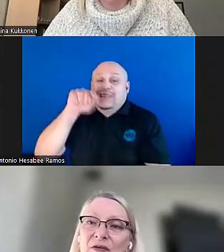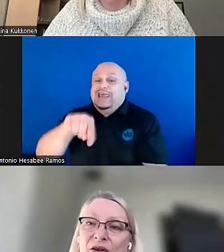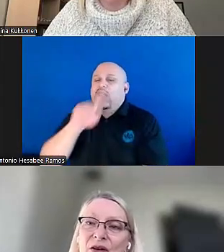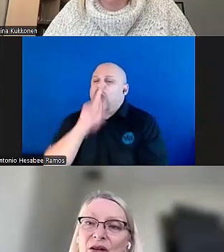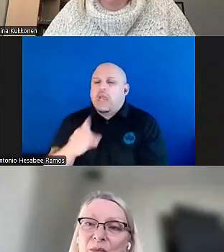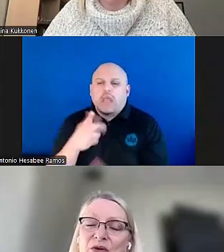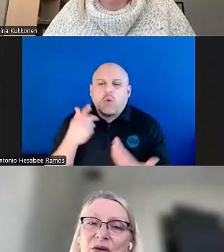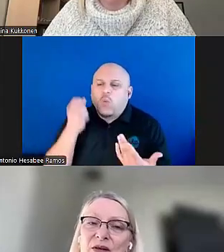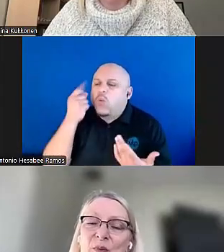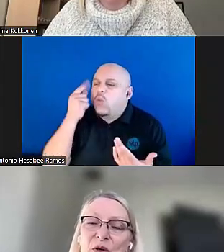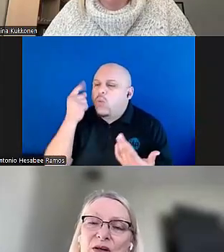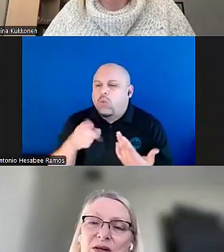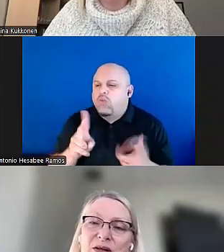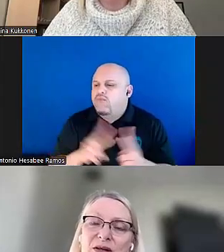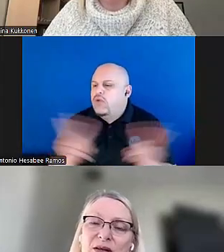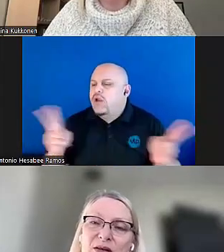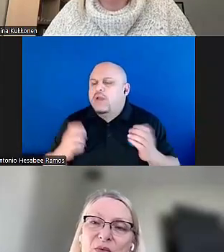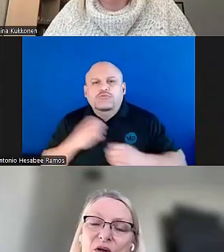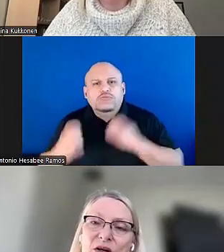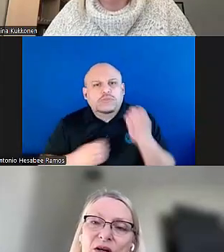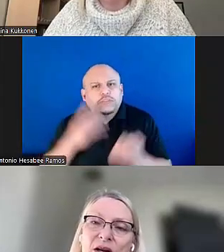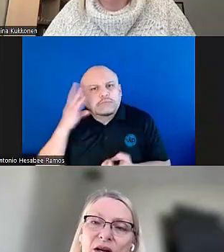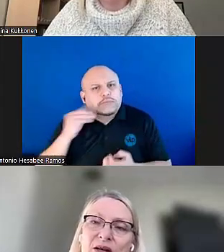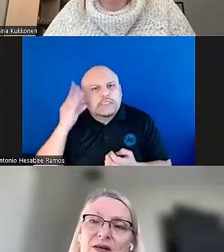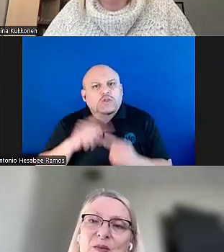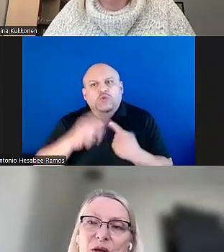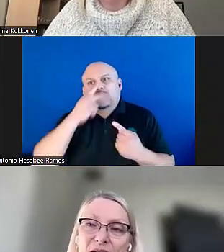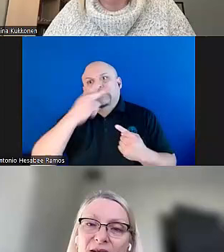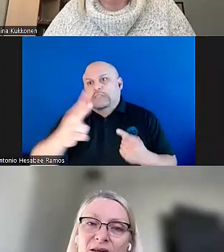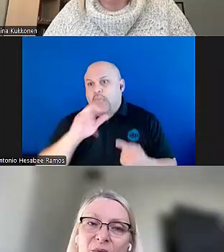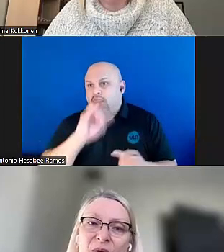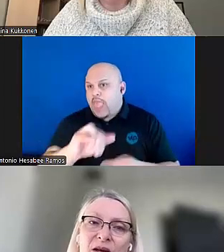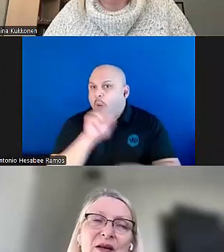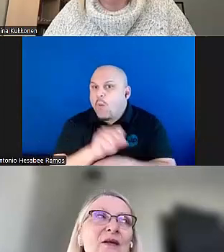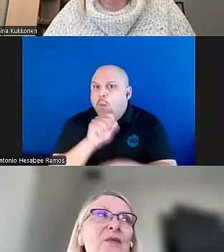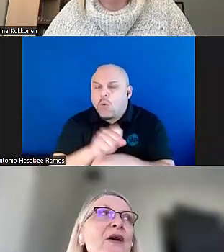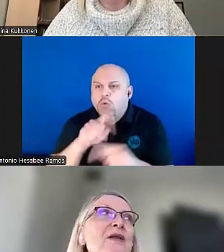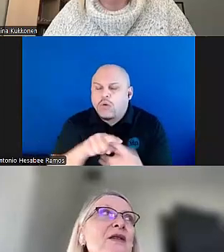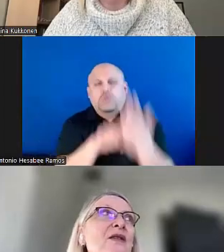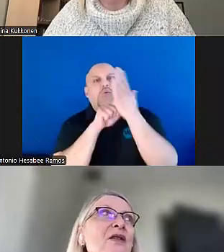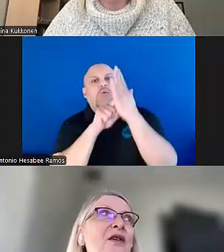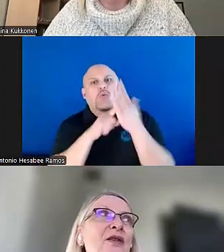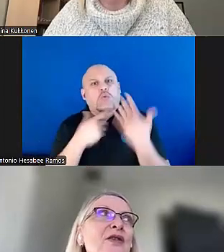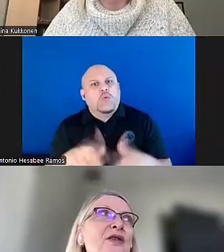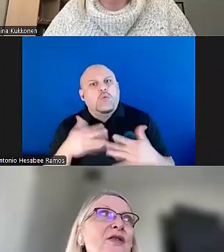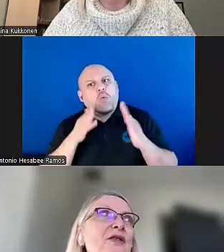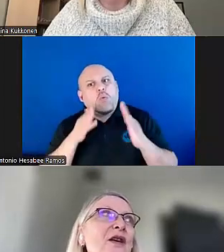a very emotional experience to see this work displayed in the way that it was, and honored